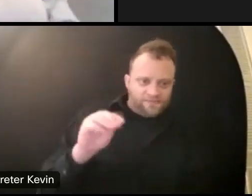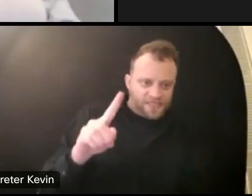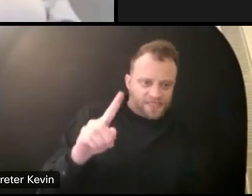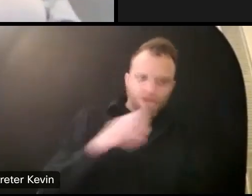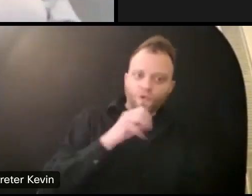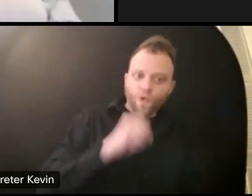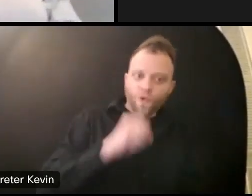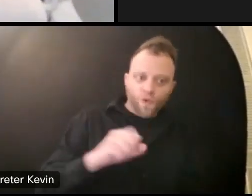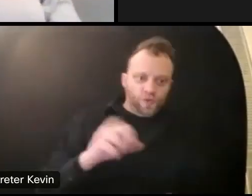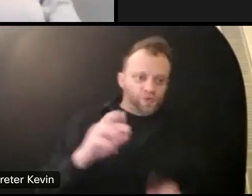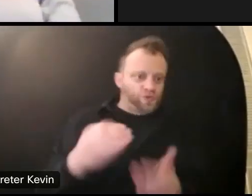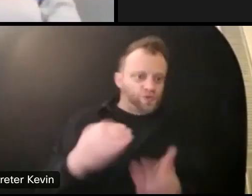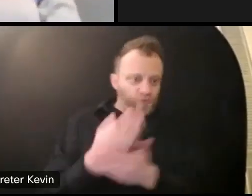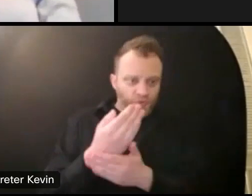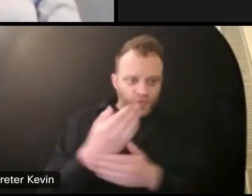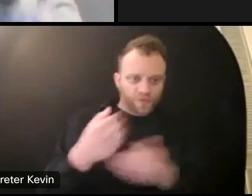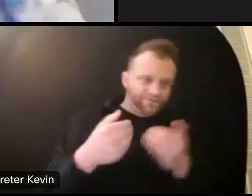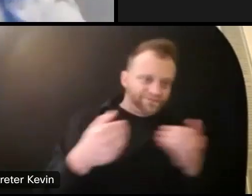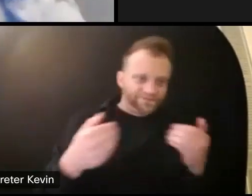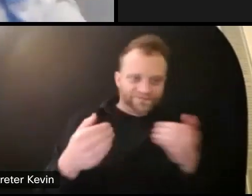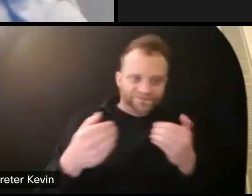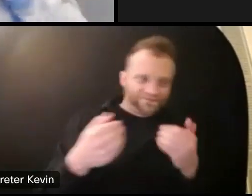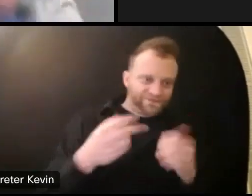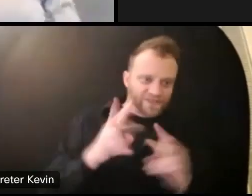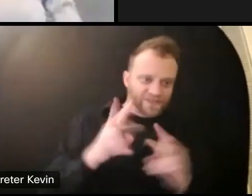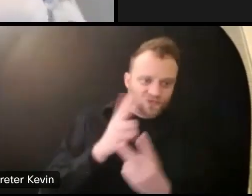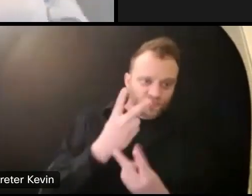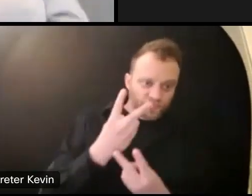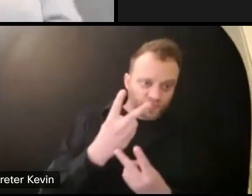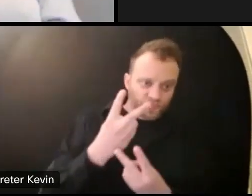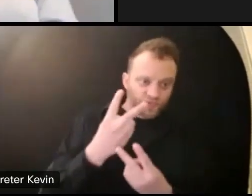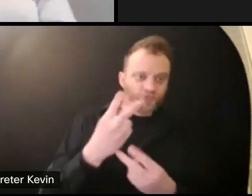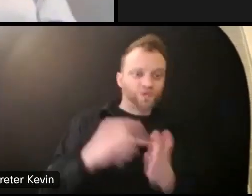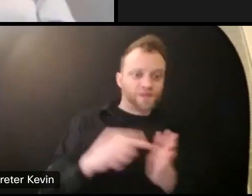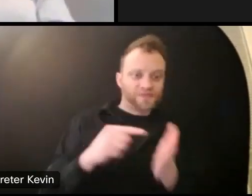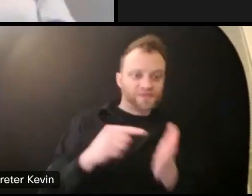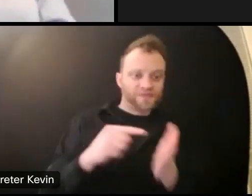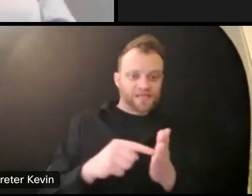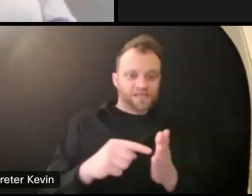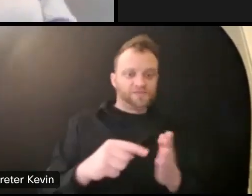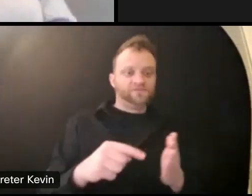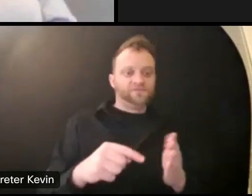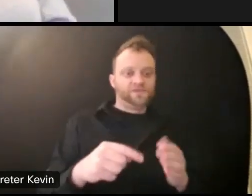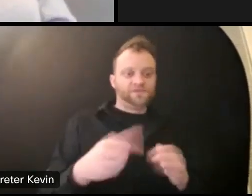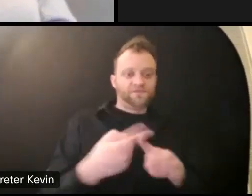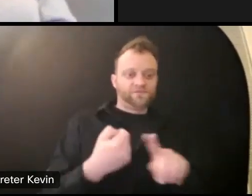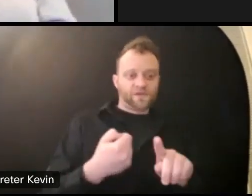a very, I'll say robust ... it's going, ... it's a lot of work but we have at least four scenarios